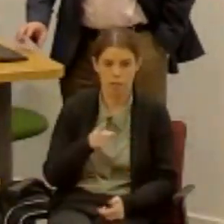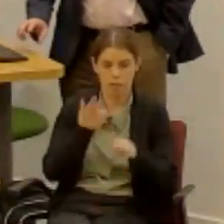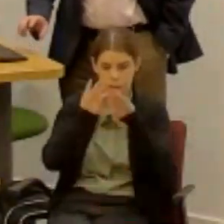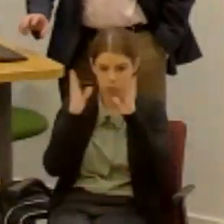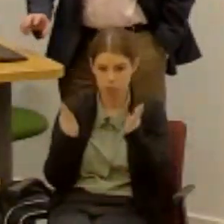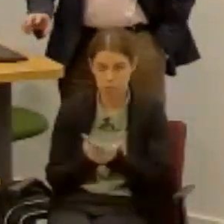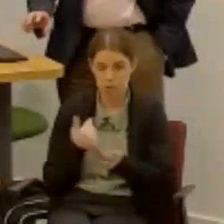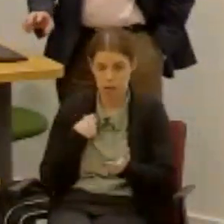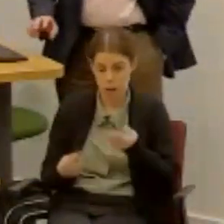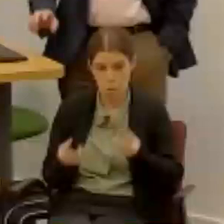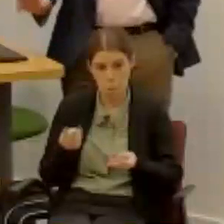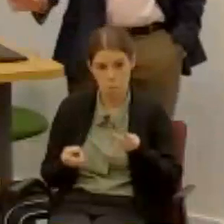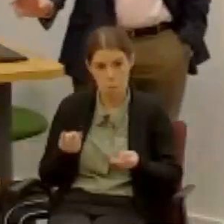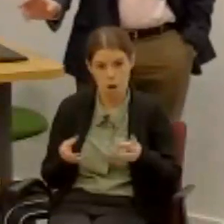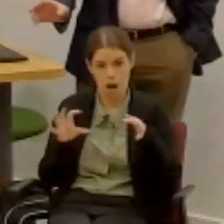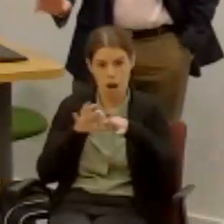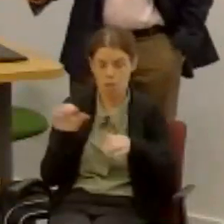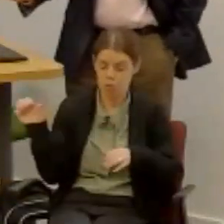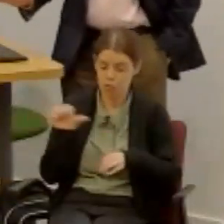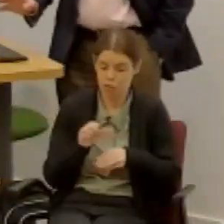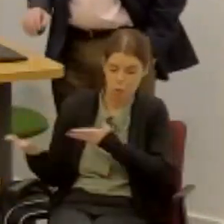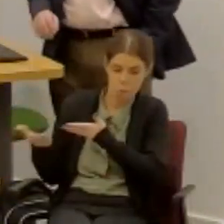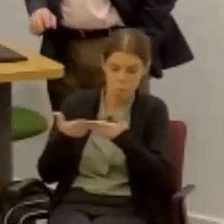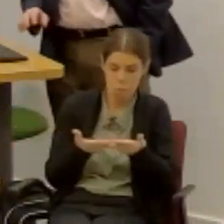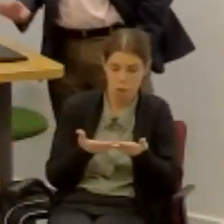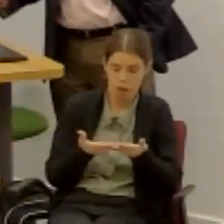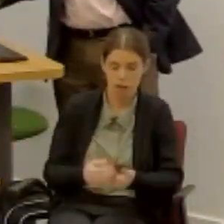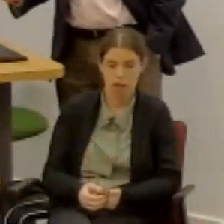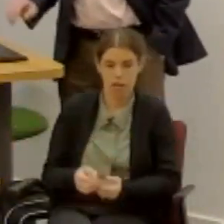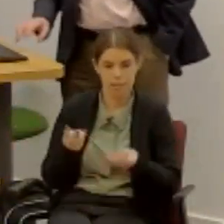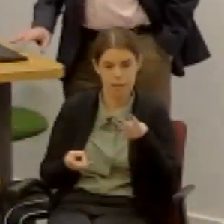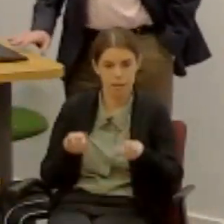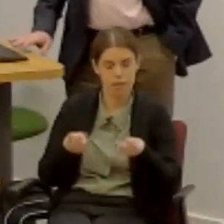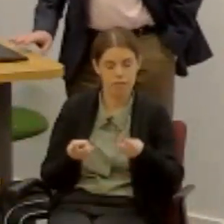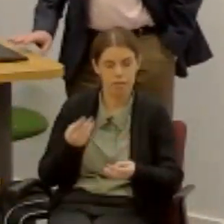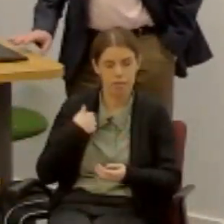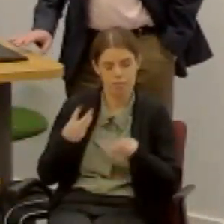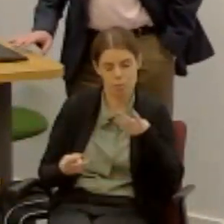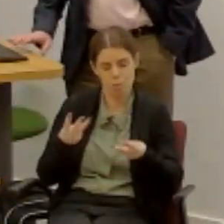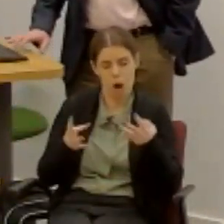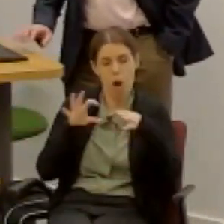I waited them at home, I should brought the scales in, but I mean I weighed those very balls at home.